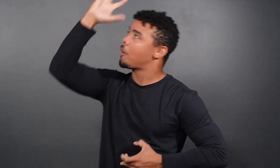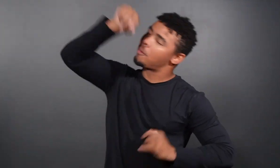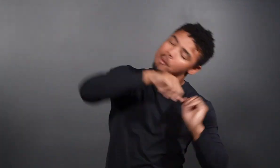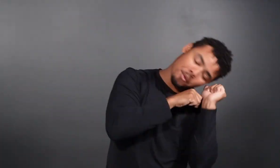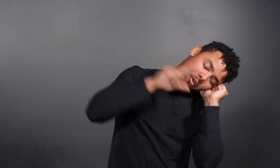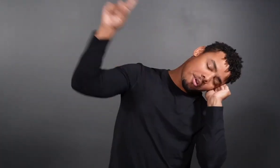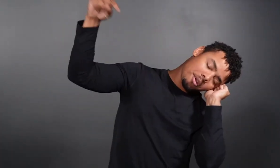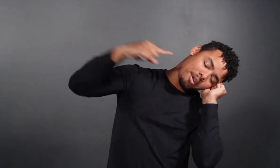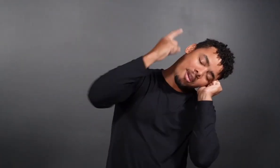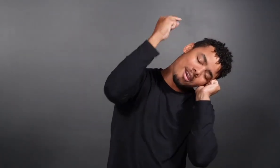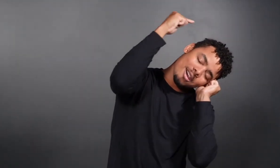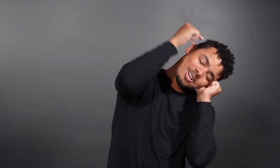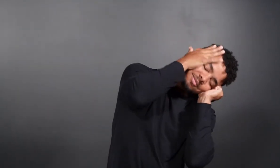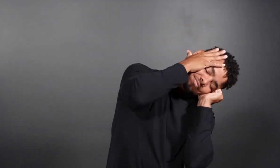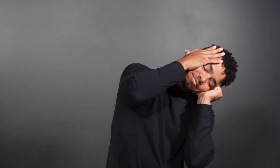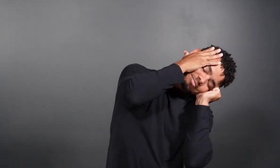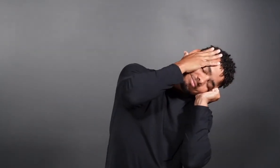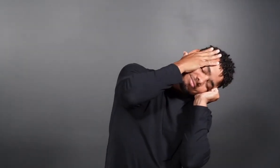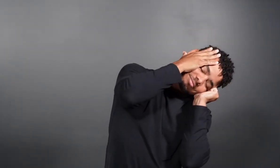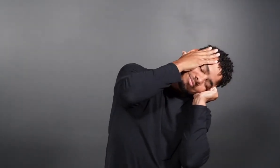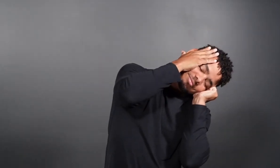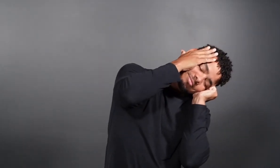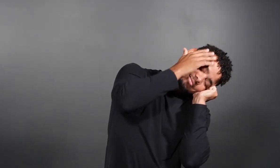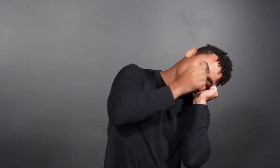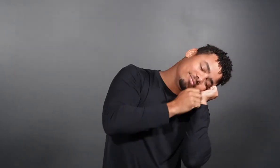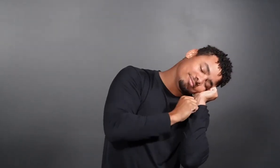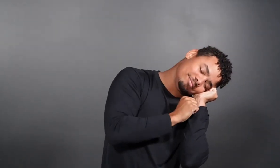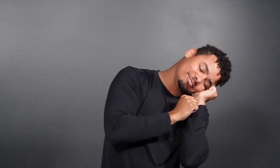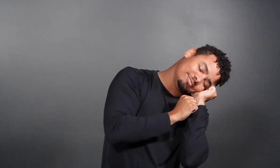its way home and with all in its place